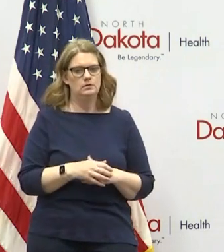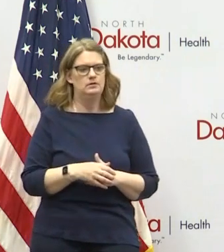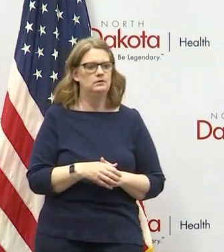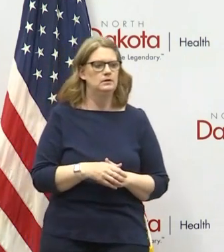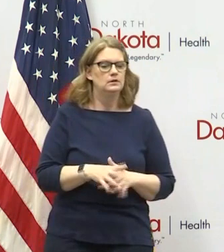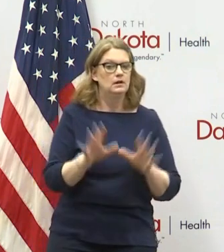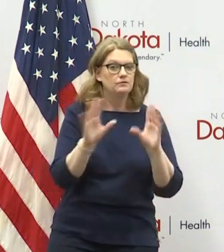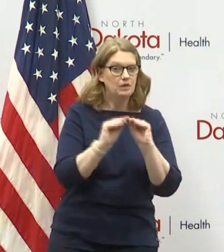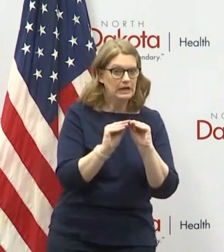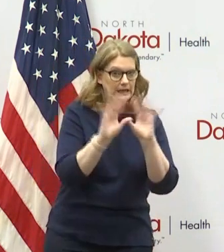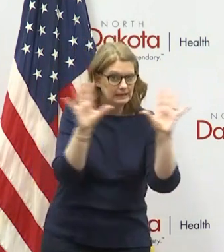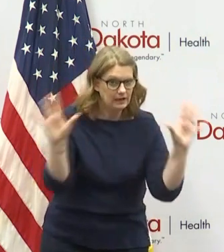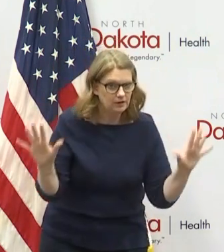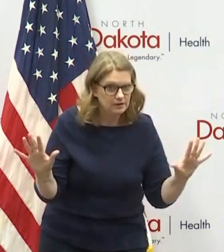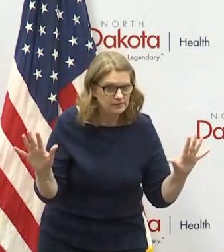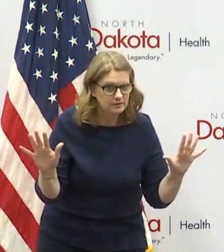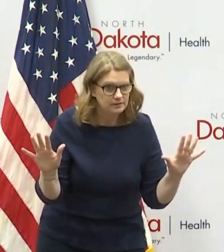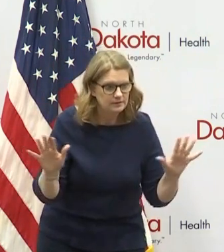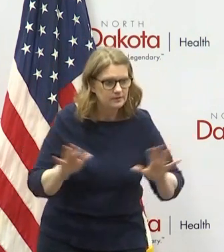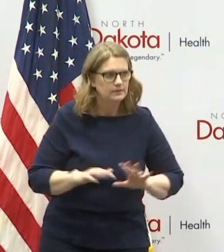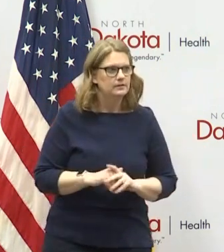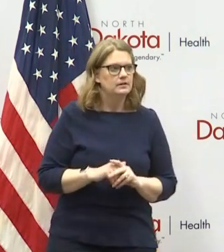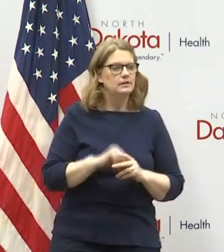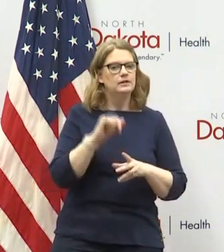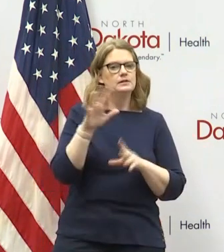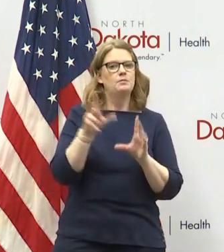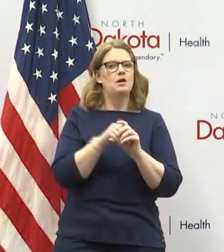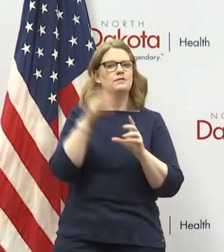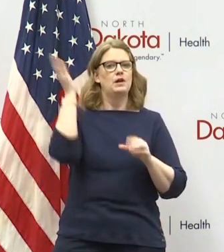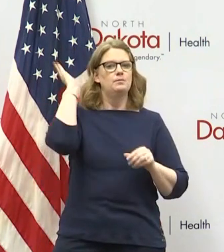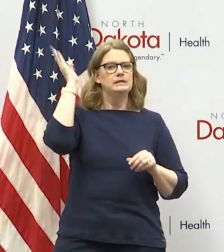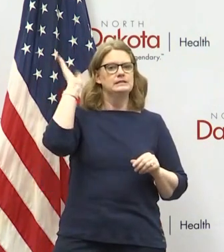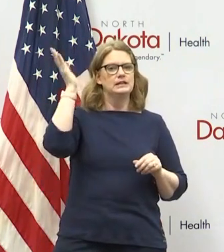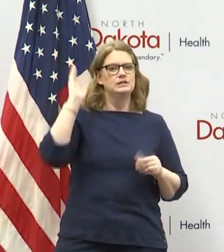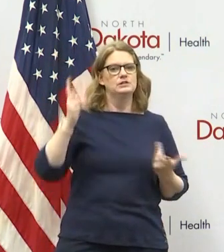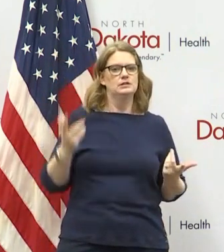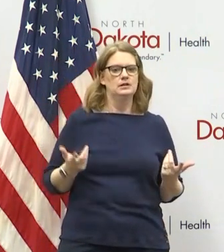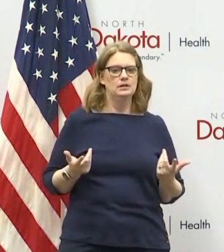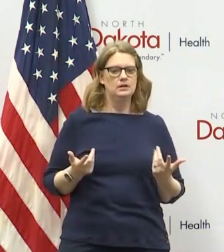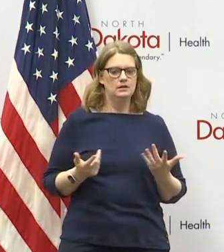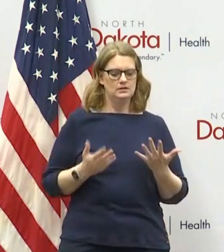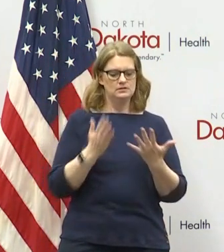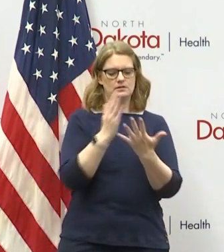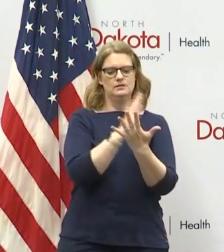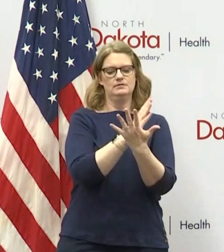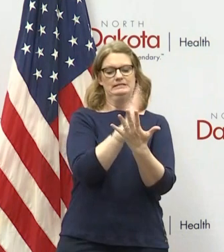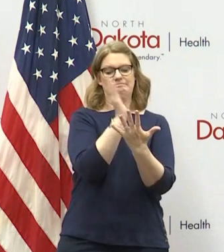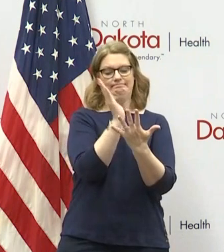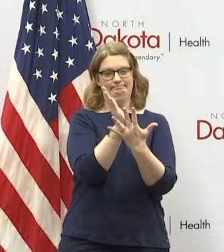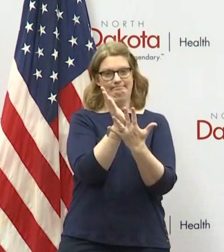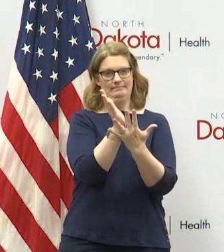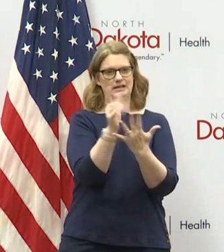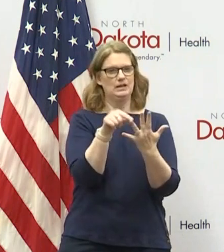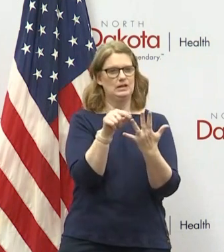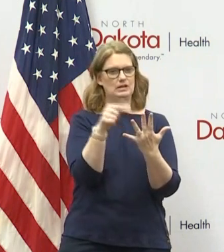THANK YOU. THANK YOU, AND CHRIS WILL BE AVAILABLE FOR QUESTIONS AND, AGAIN, FOR CLARITY, AS PART OF